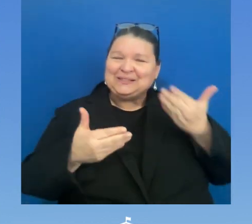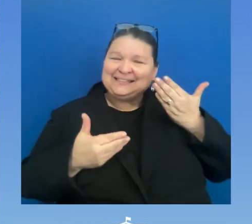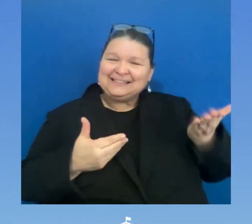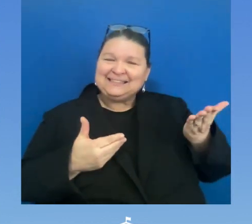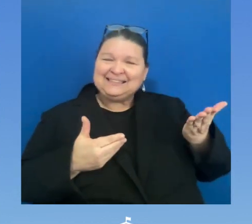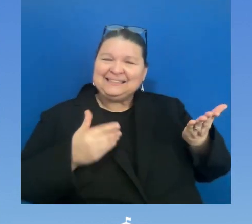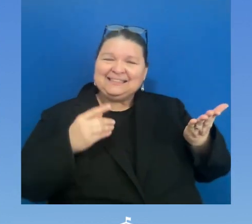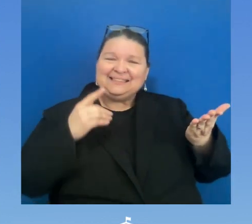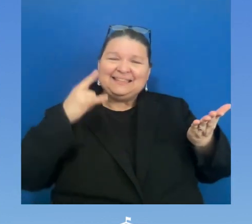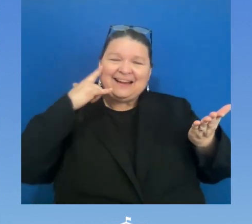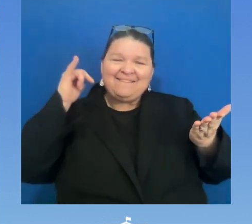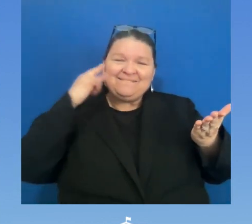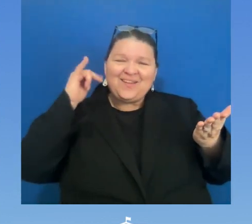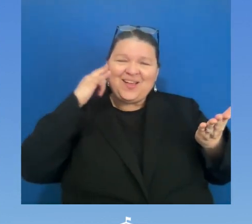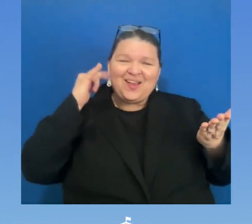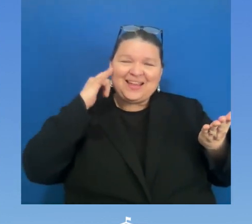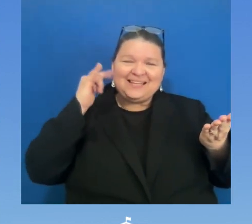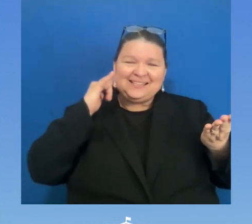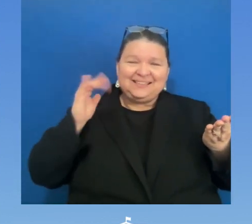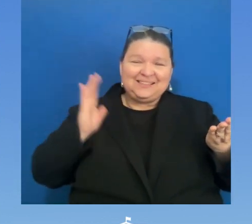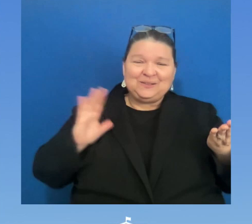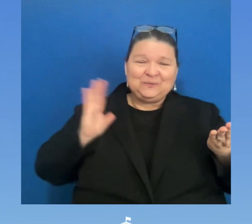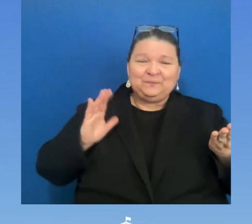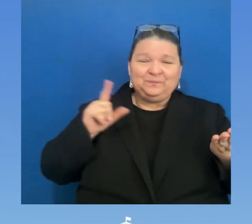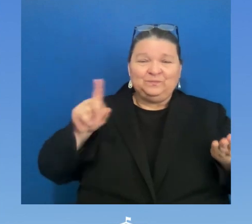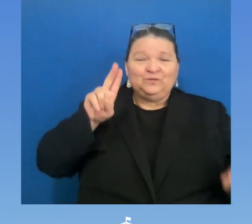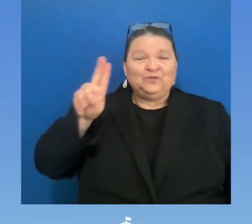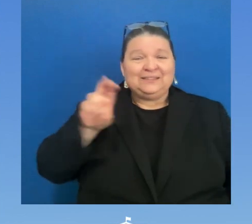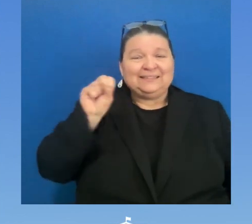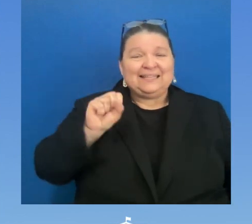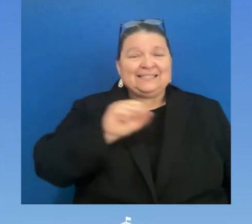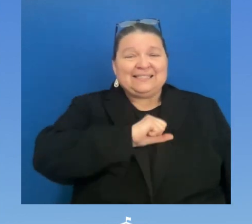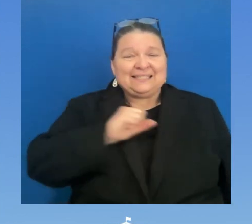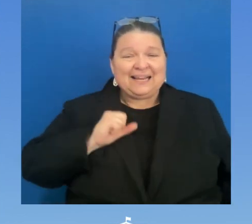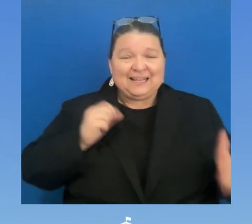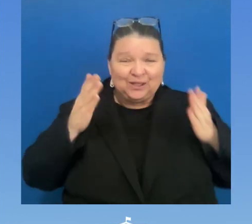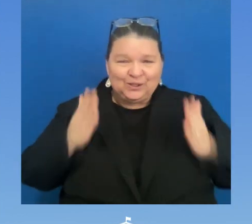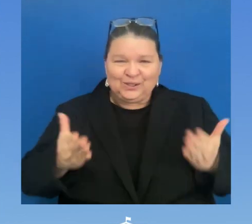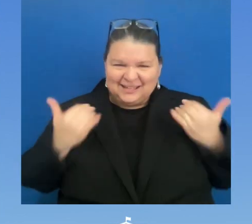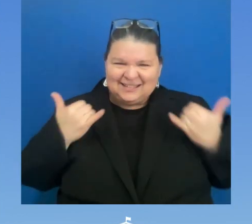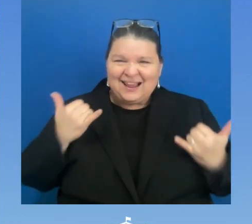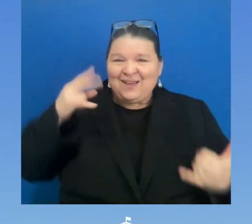as United States Senator and now as Vice President. Welcome, Vice President Harris.